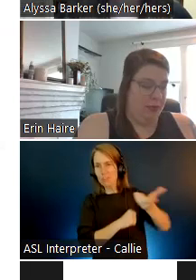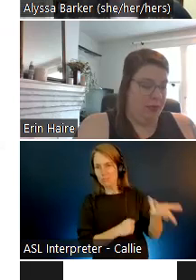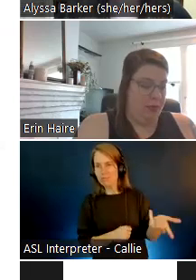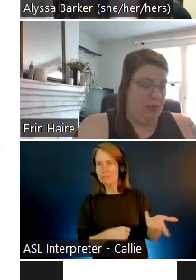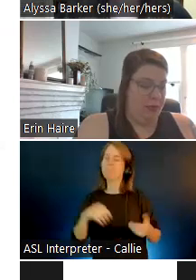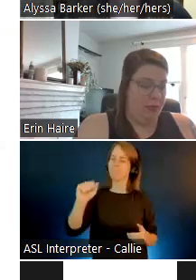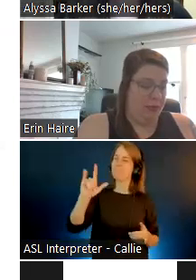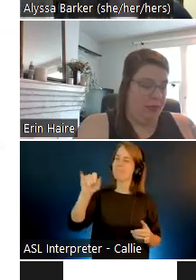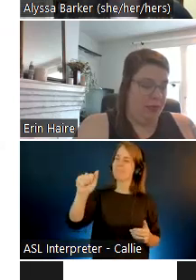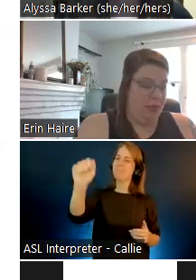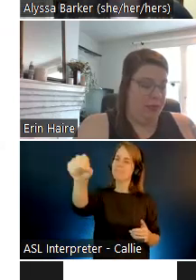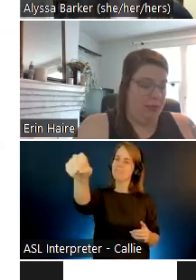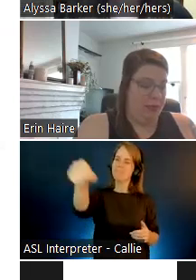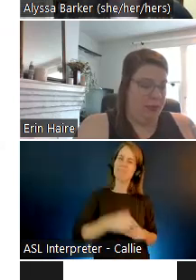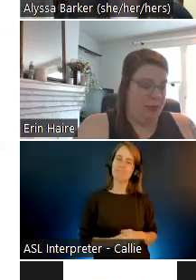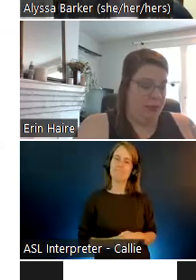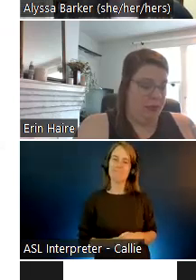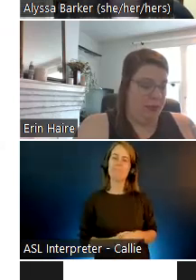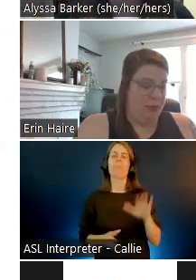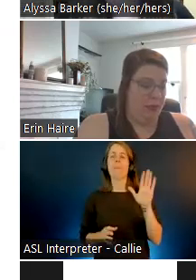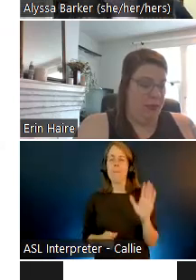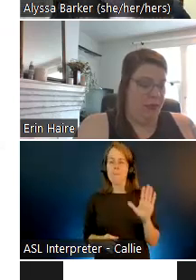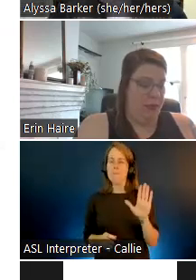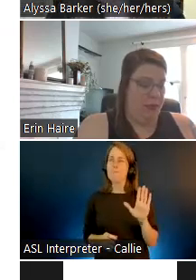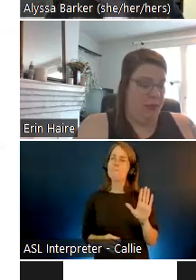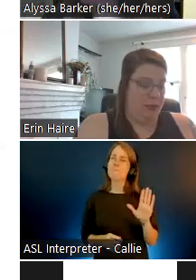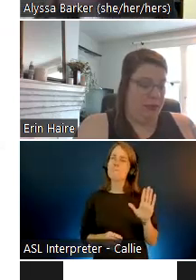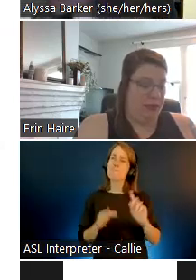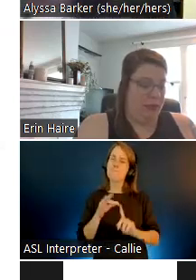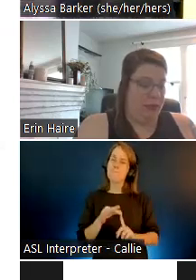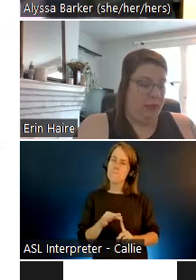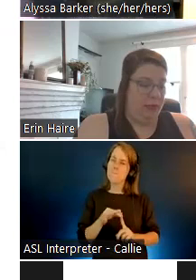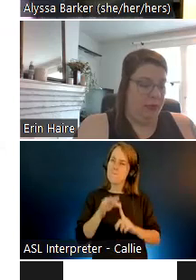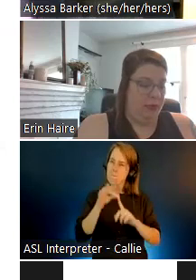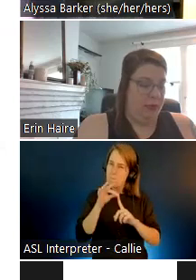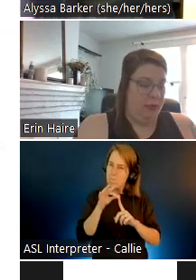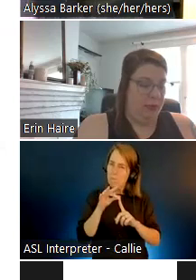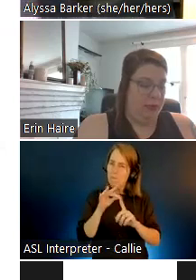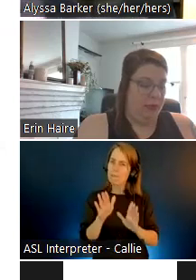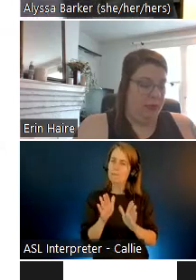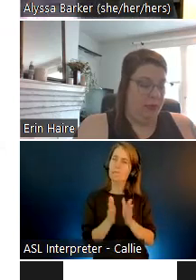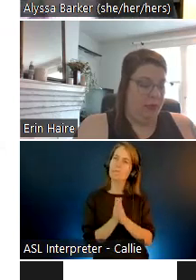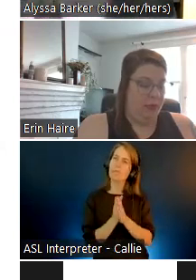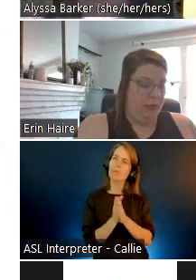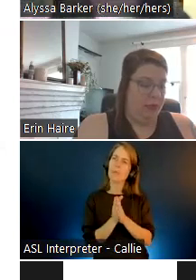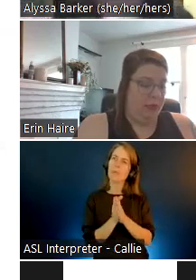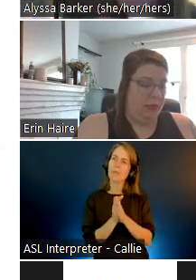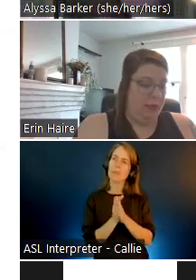angry the one thing i would say about this and and you know it's it's kind of a related problem i i